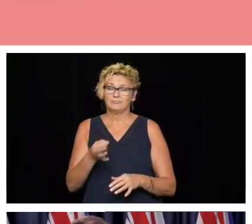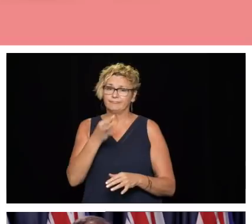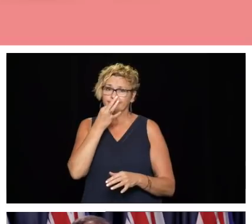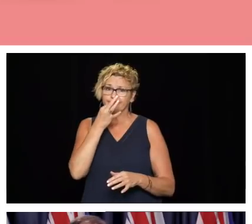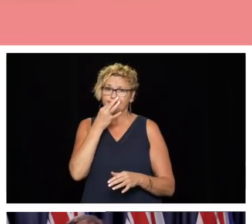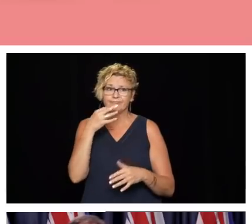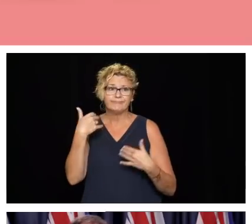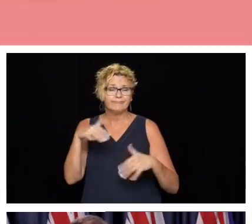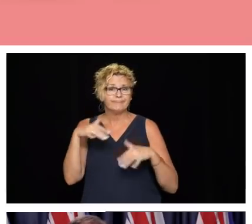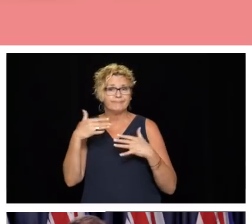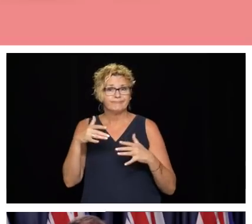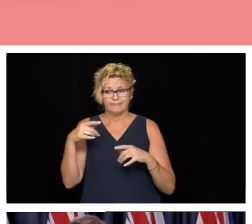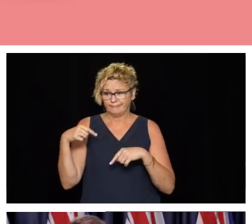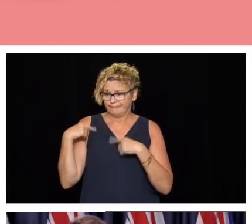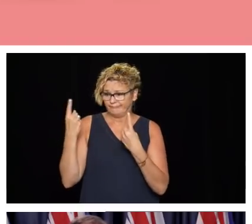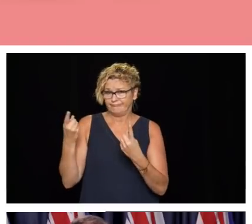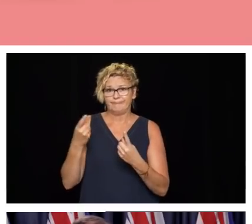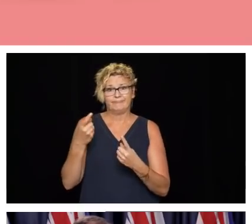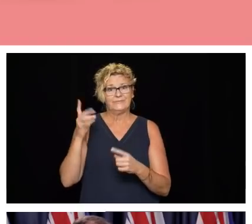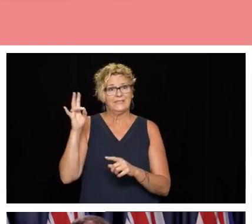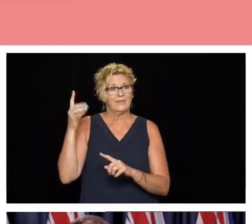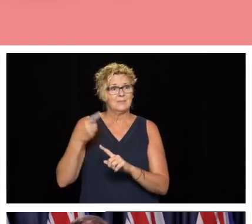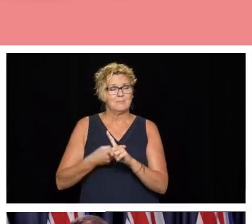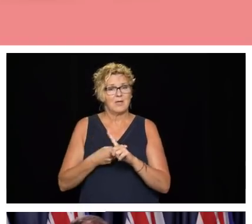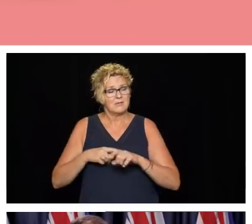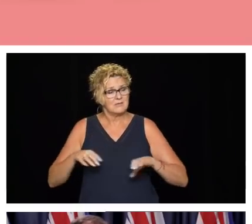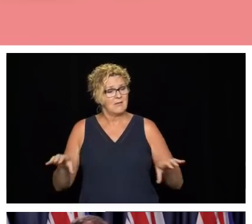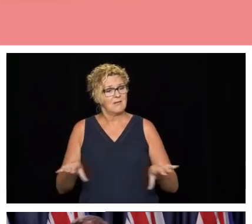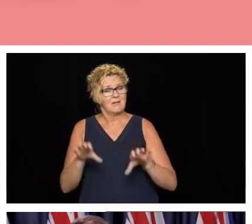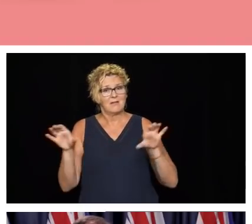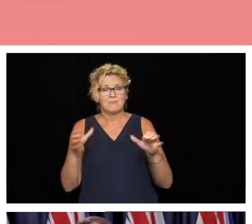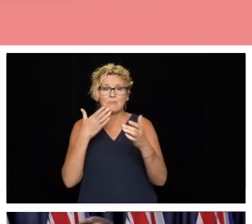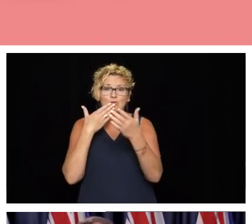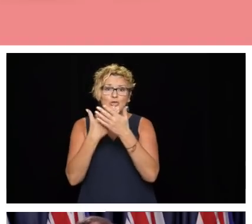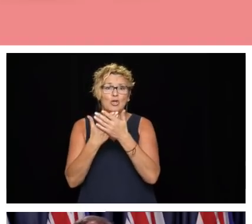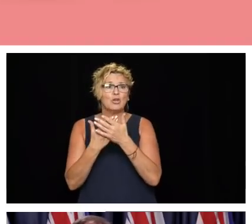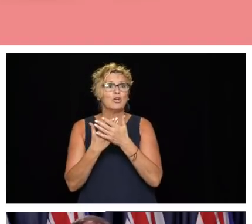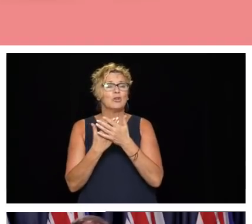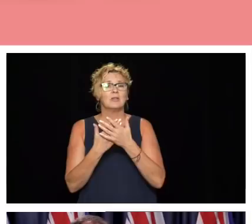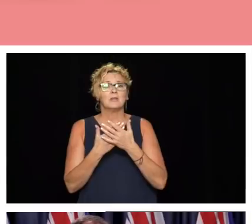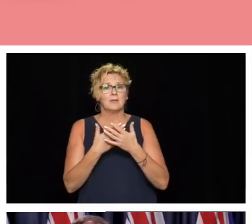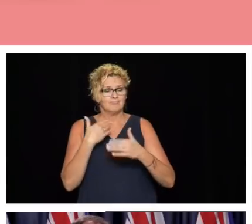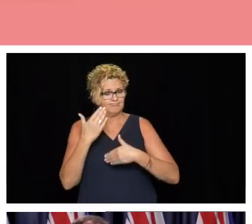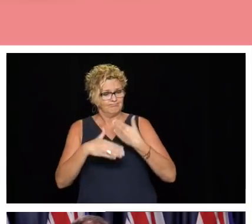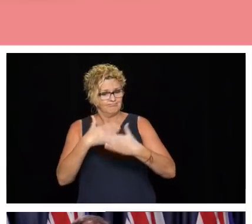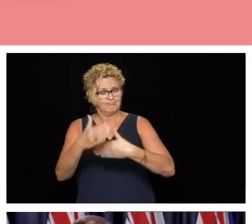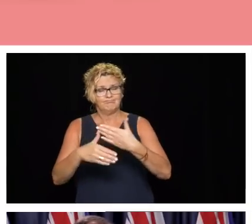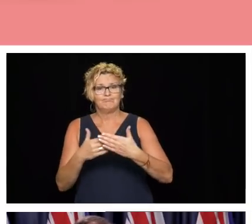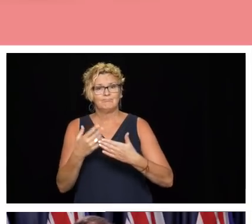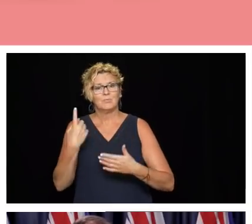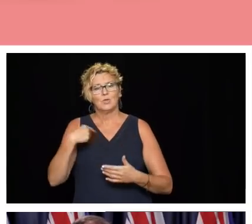, this is our response, a comprehensive response for the healthcare system. Our healthcare workers, our healthcare professionals have done extraordinary things in